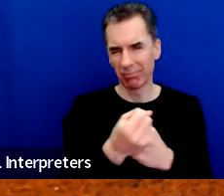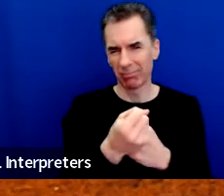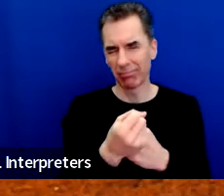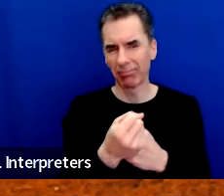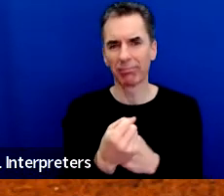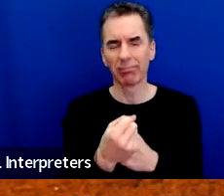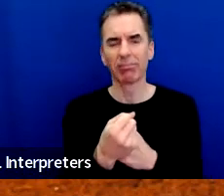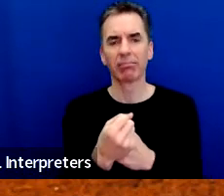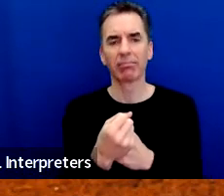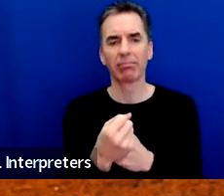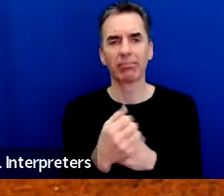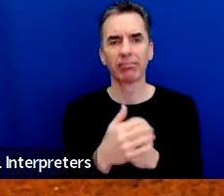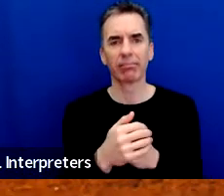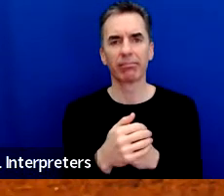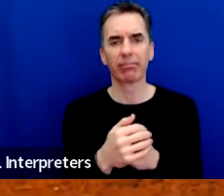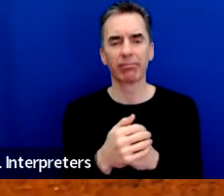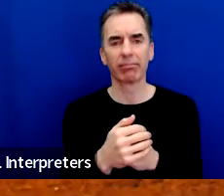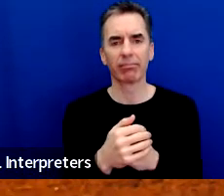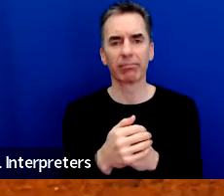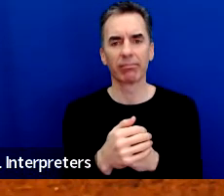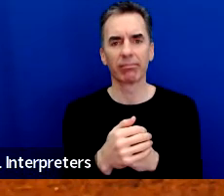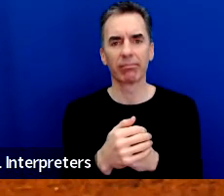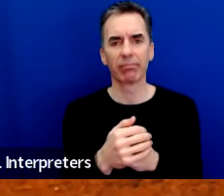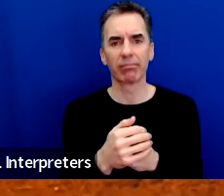I think, layered on top of each other have really sort of blurred this line.